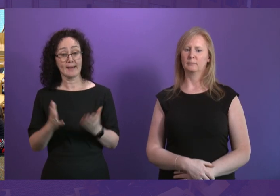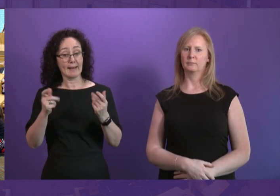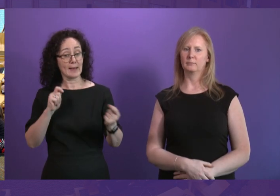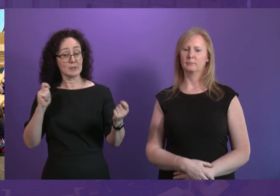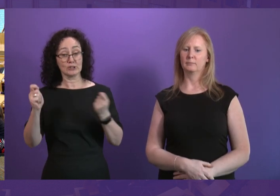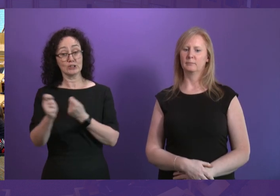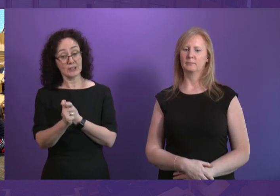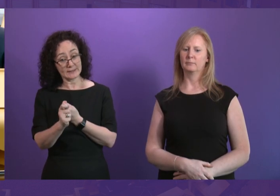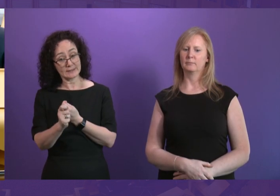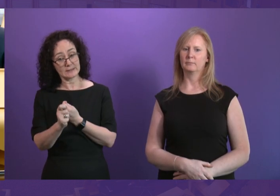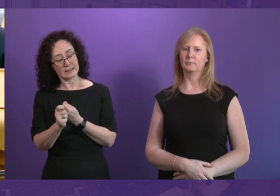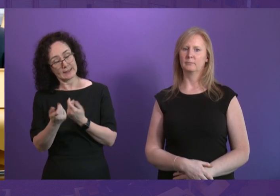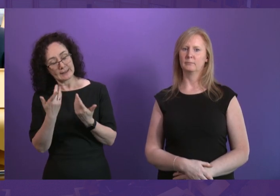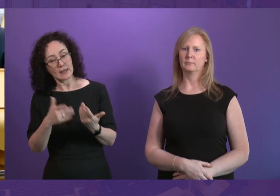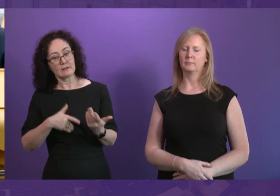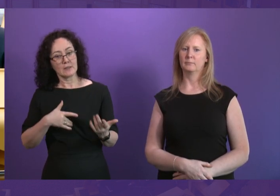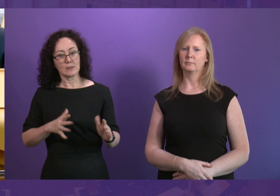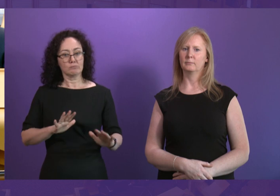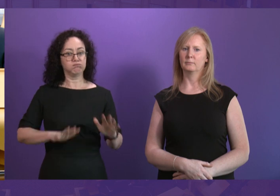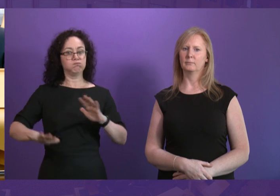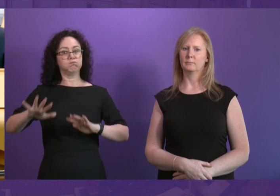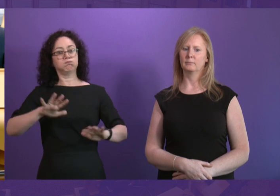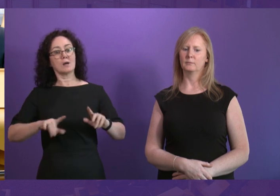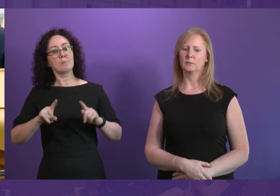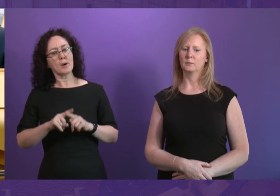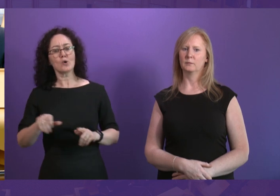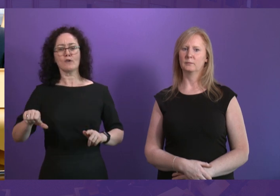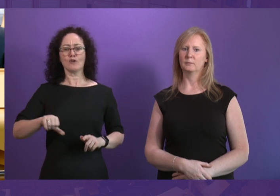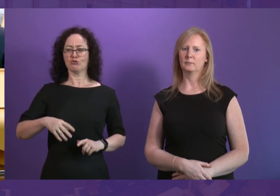seem overwhelming, but we should all be optimistic given both Scotland’s record in almost halving